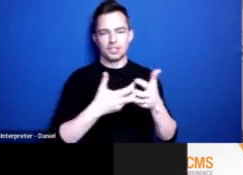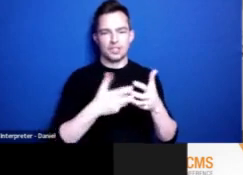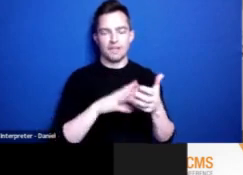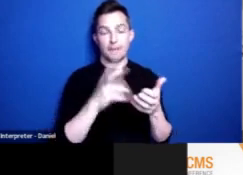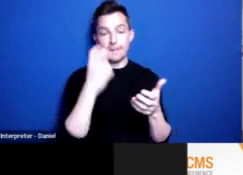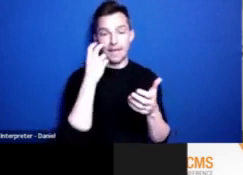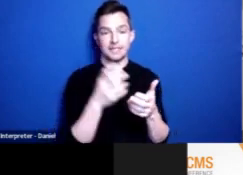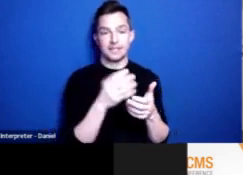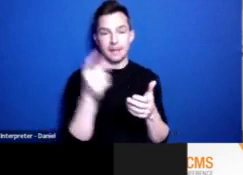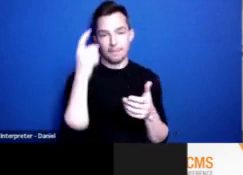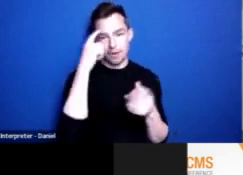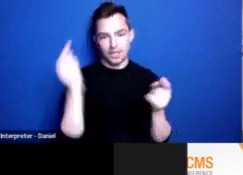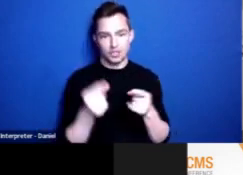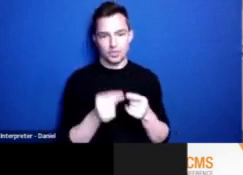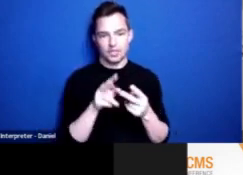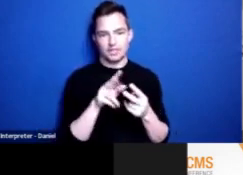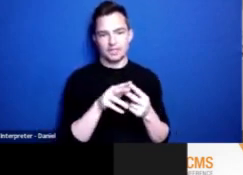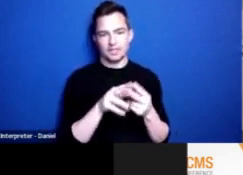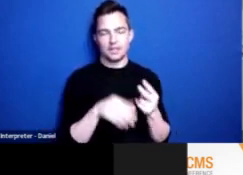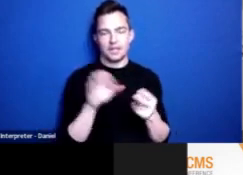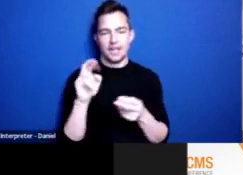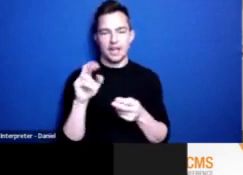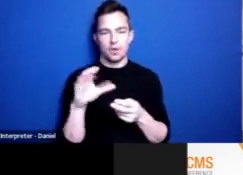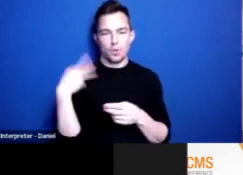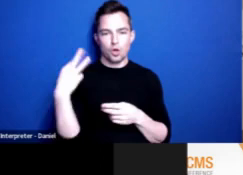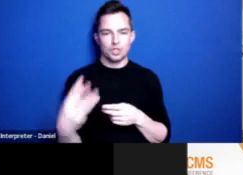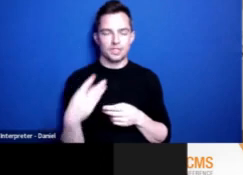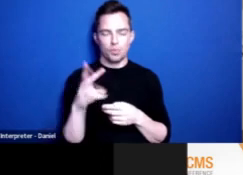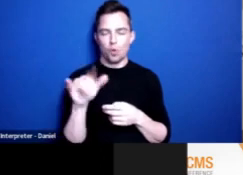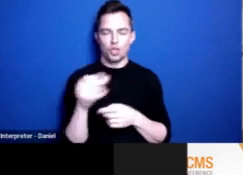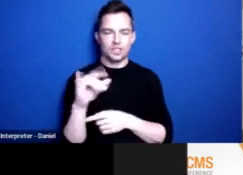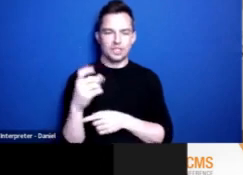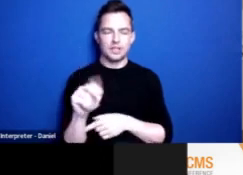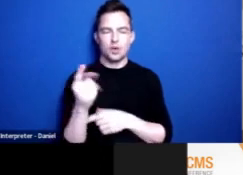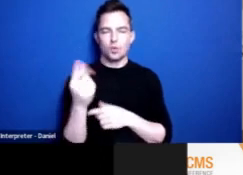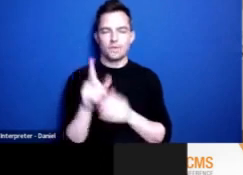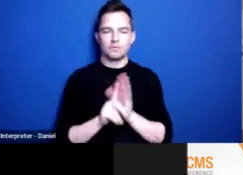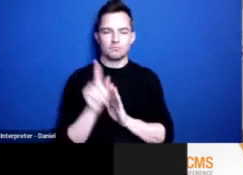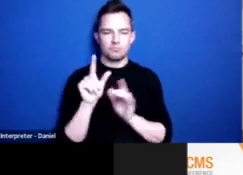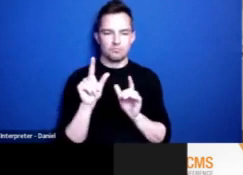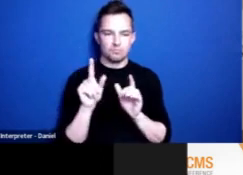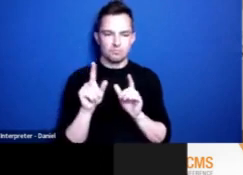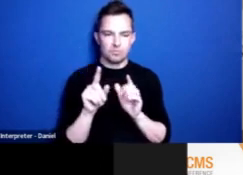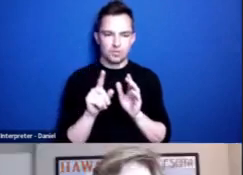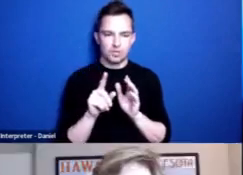and brain injury. We have Eric Washington, who's one of our TAL-Group members, as we mentioned TAL last session. He's